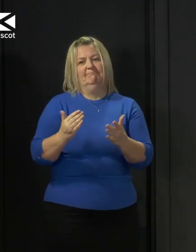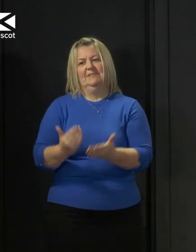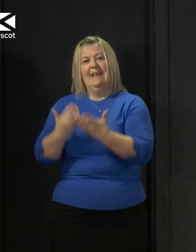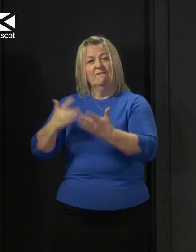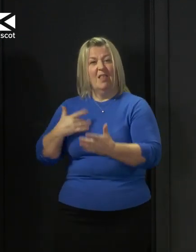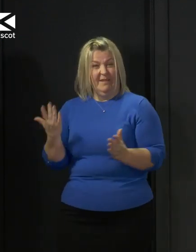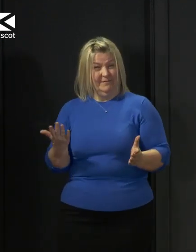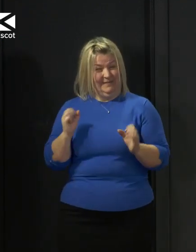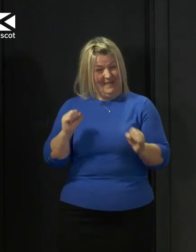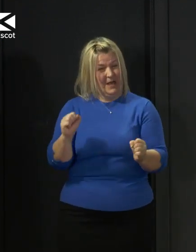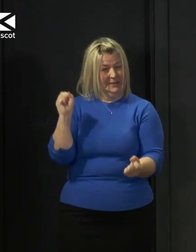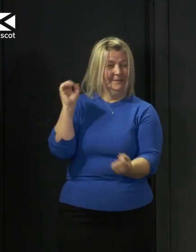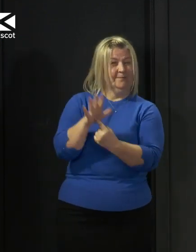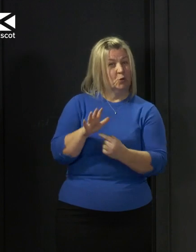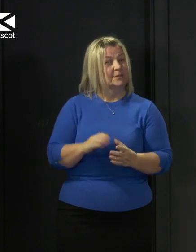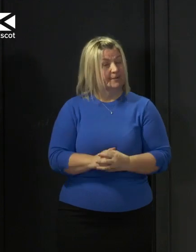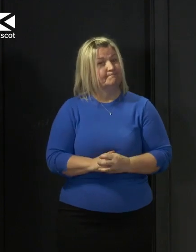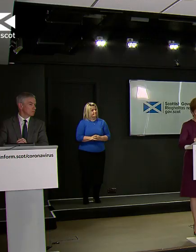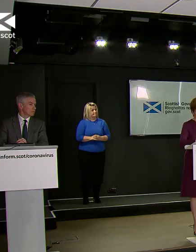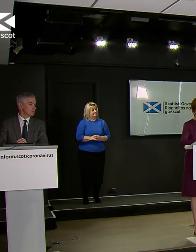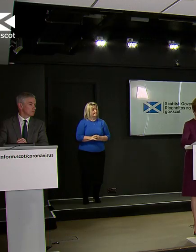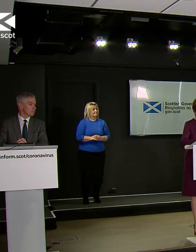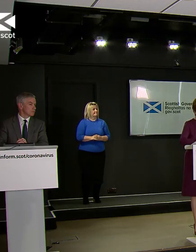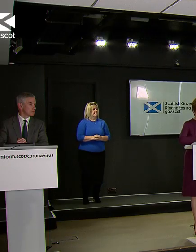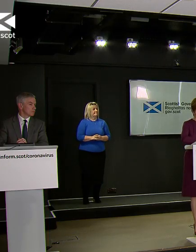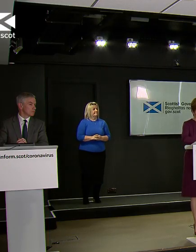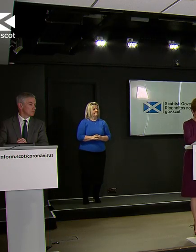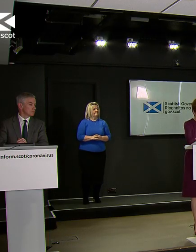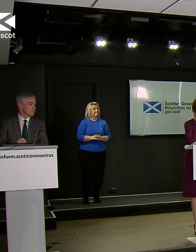Chris McCall from The Scotsman I